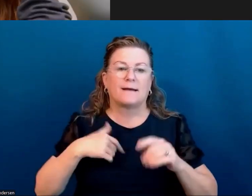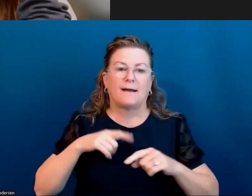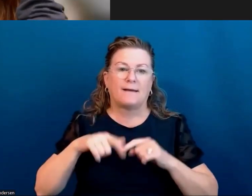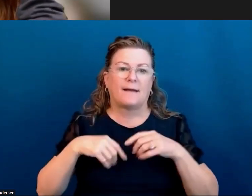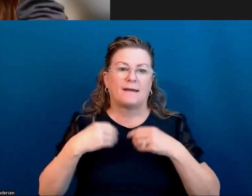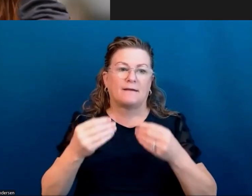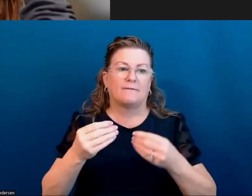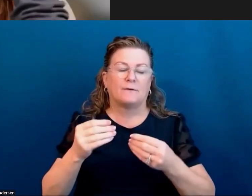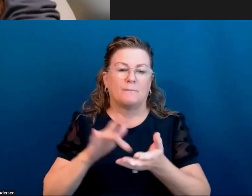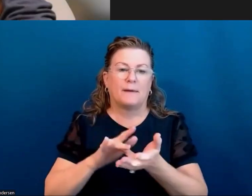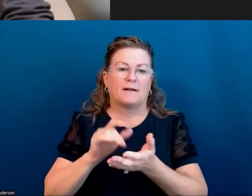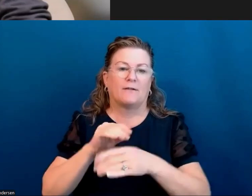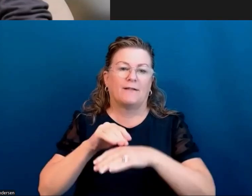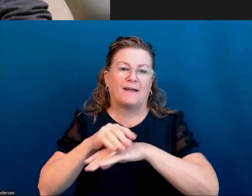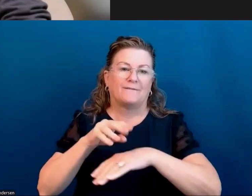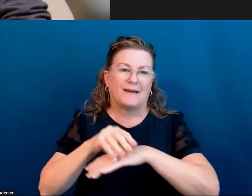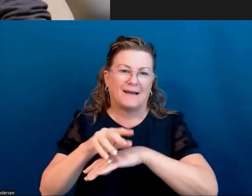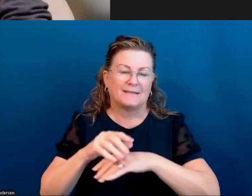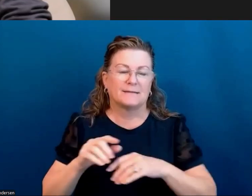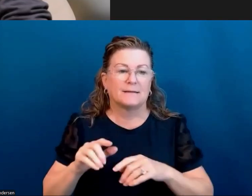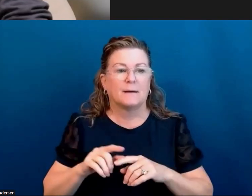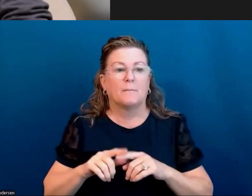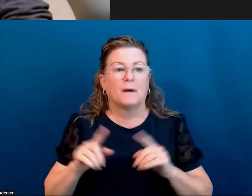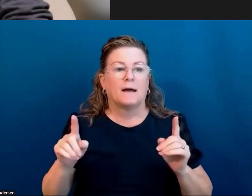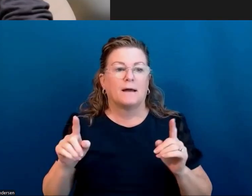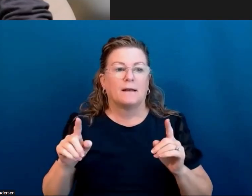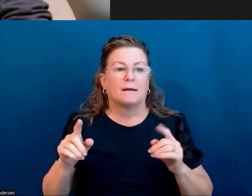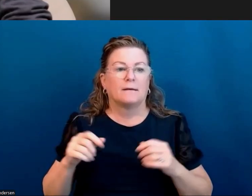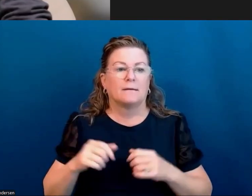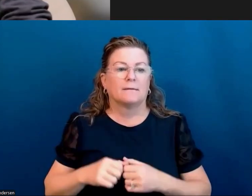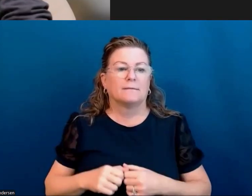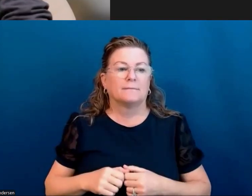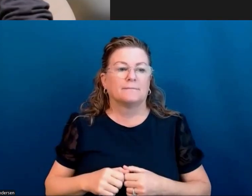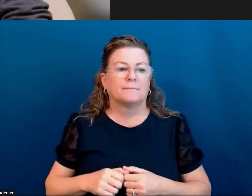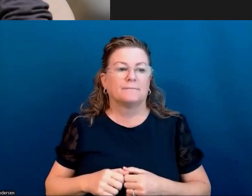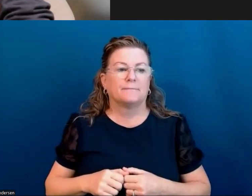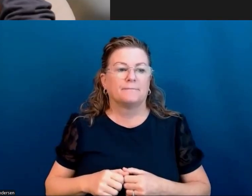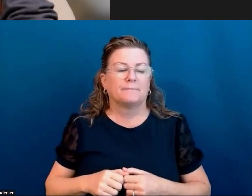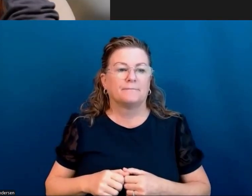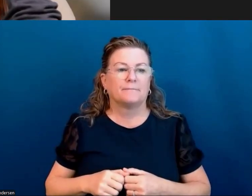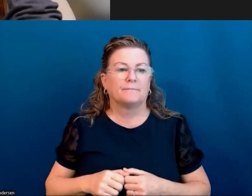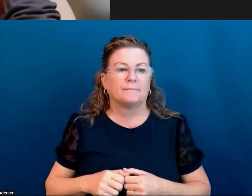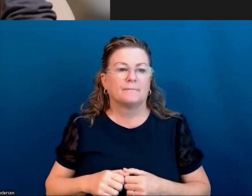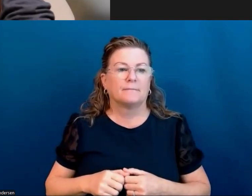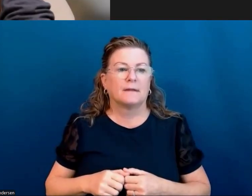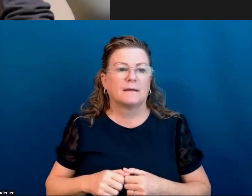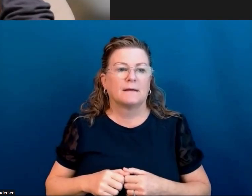medical advice or anything like that, but it is interesting,